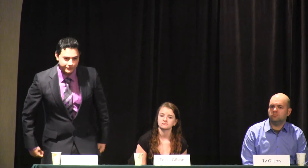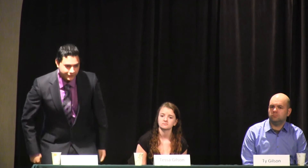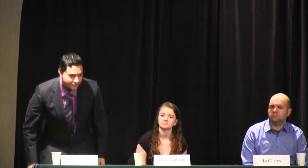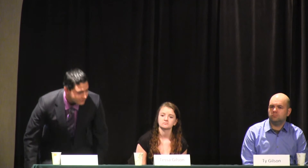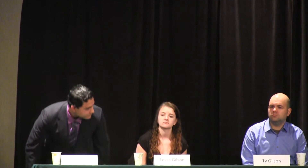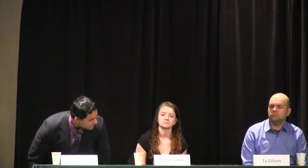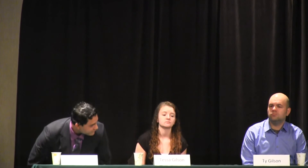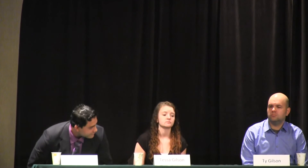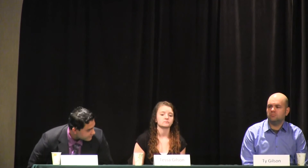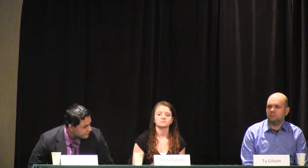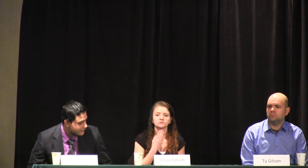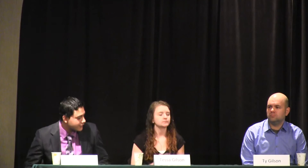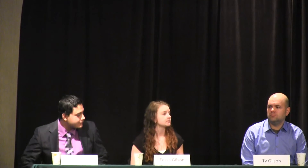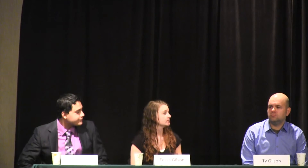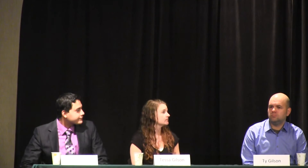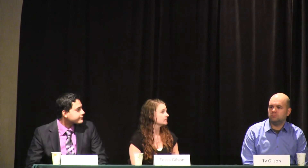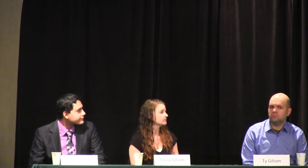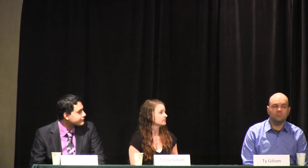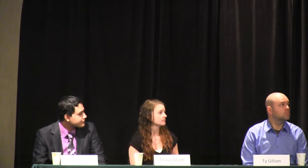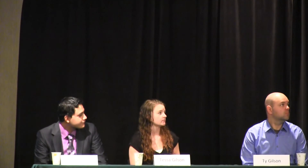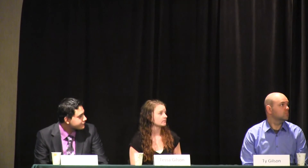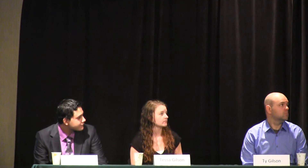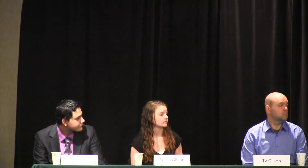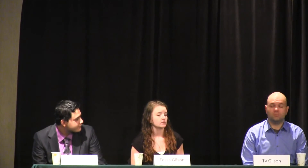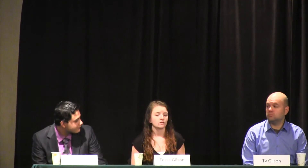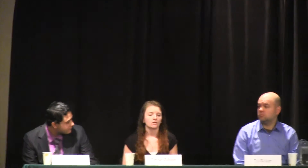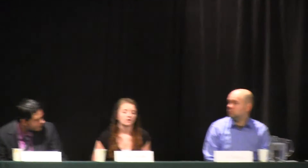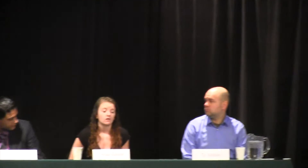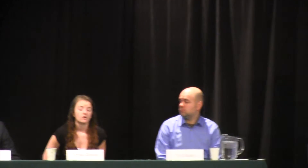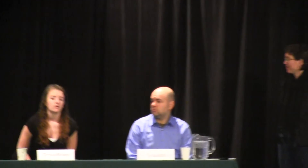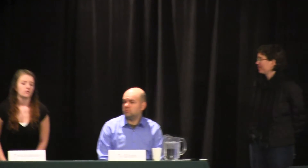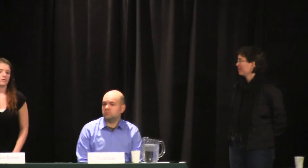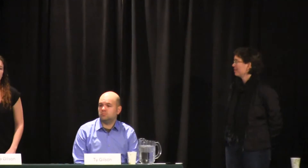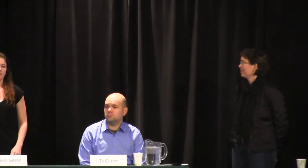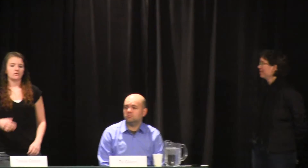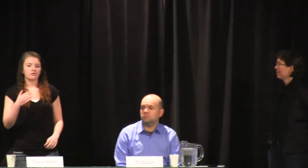but then the other cooking work was during the school year. Elise: Great. Thanks for sharing.